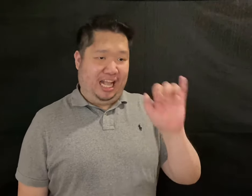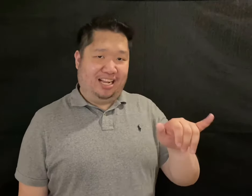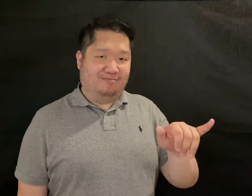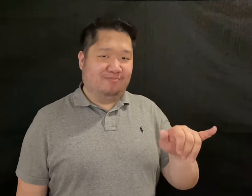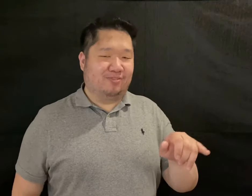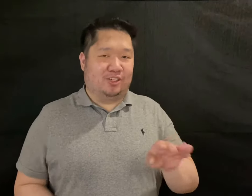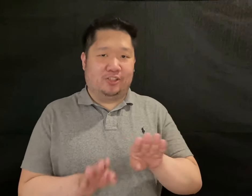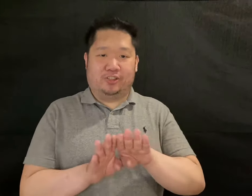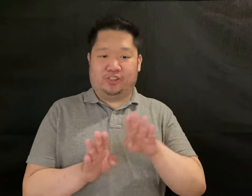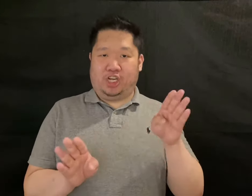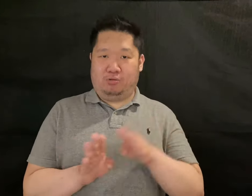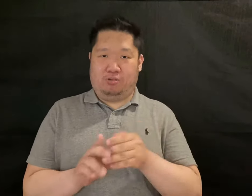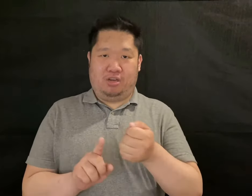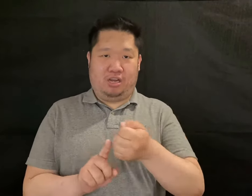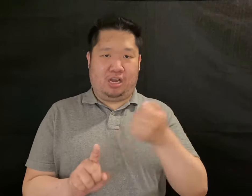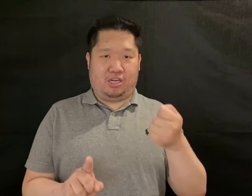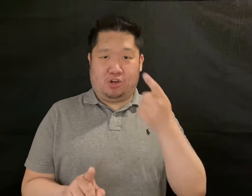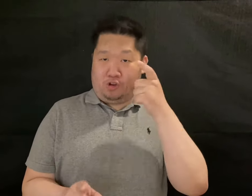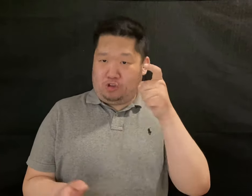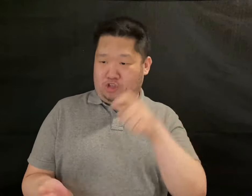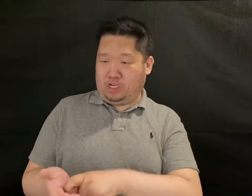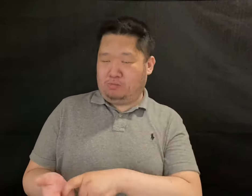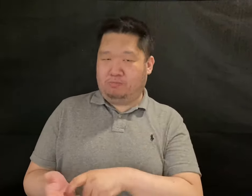You noticed the Norman door?!